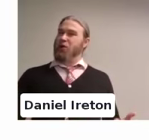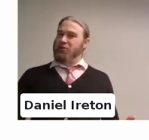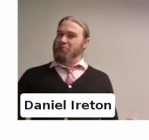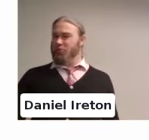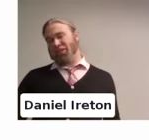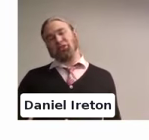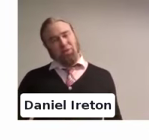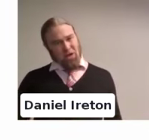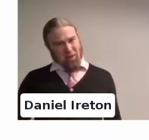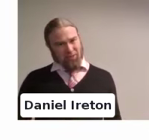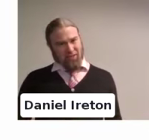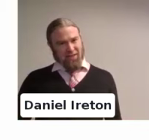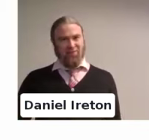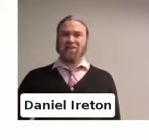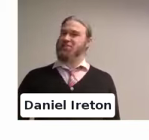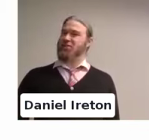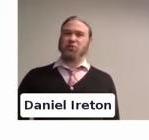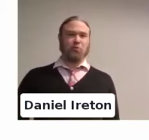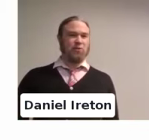You might be faem with settlers of can tan, that an a little bit worker placement game.